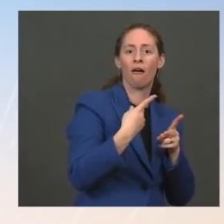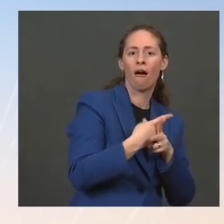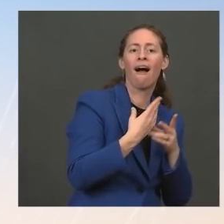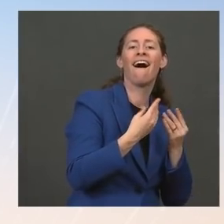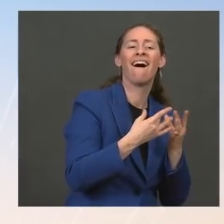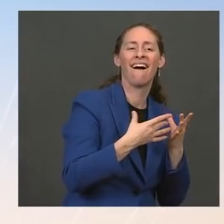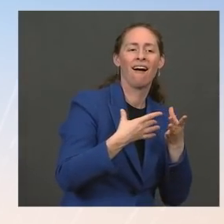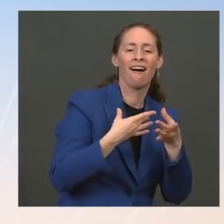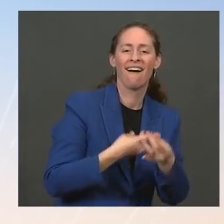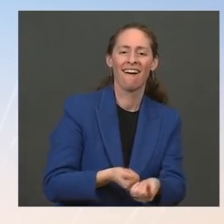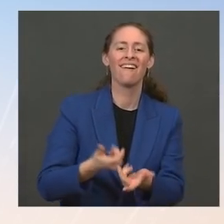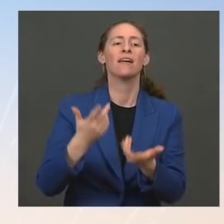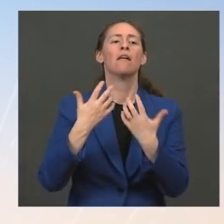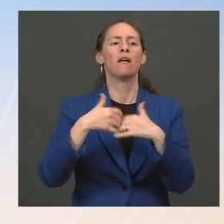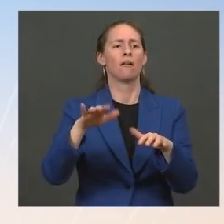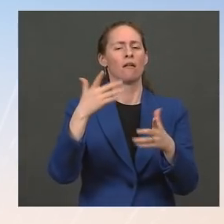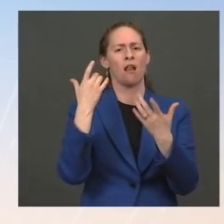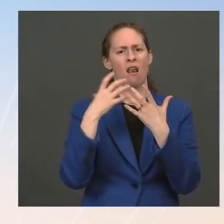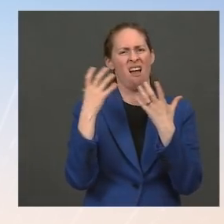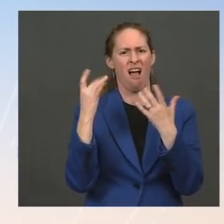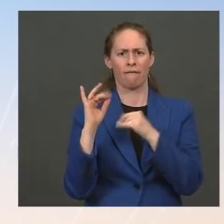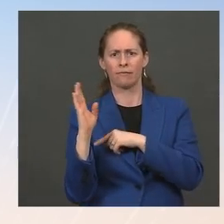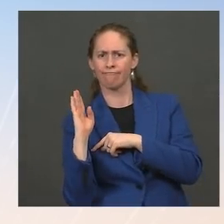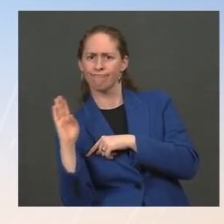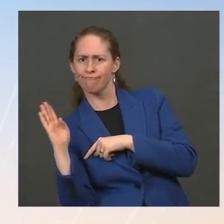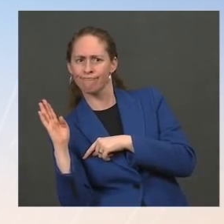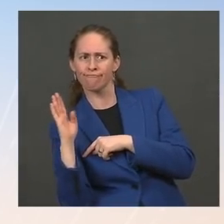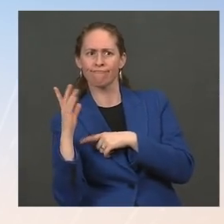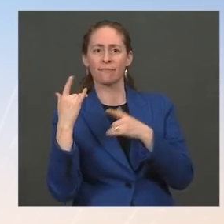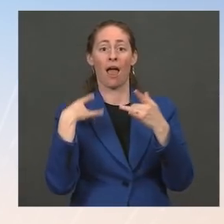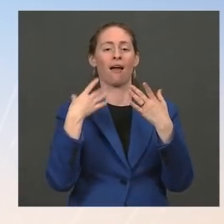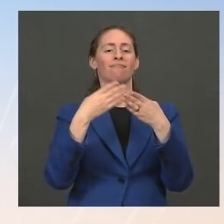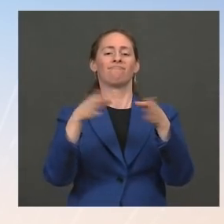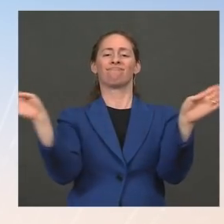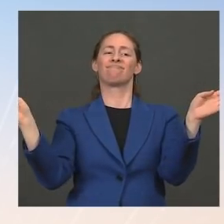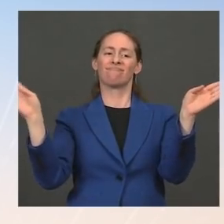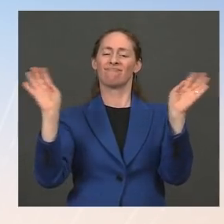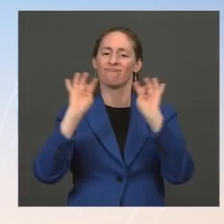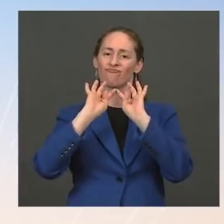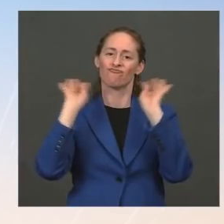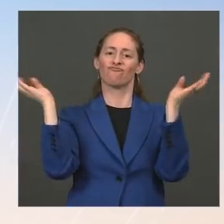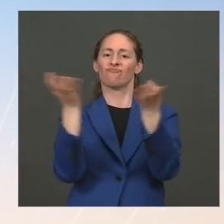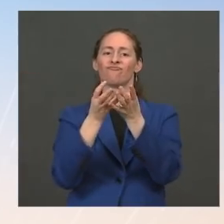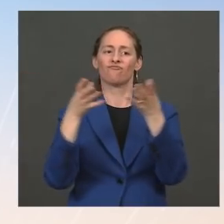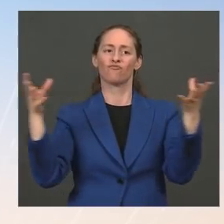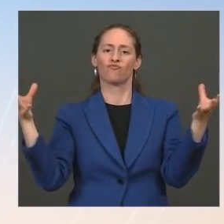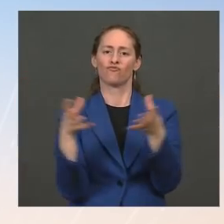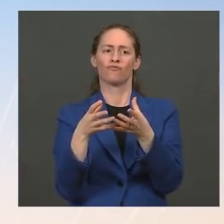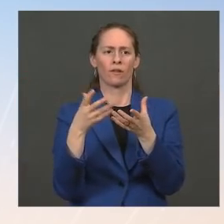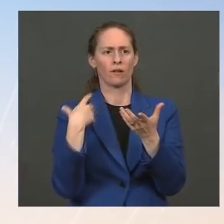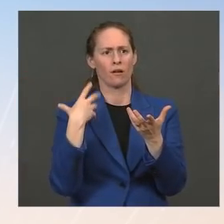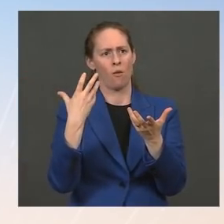that people can be assured there are going to be toys on the shelves, there are going to be food in your grocery stores.